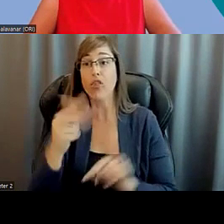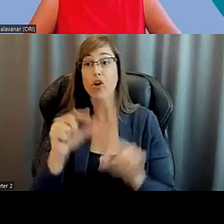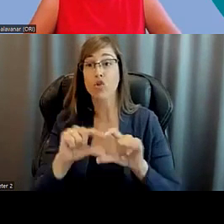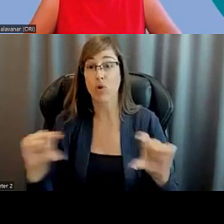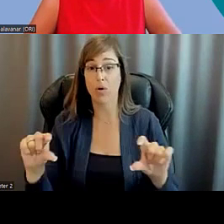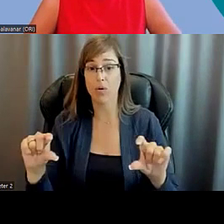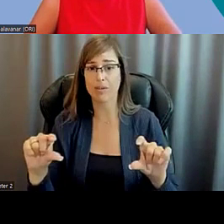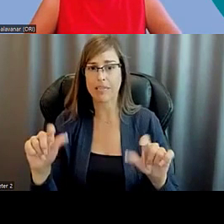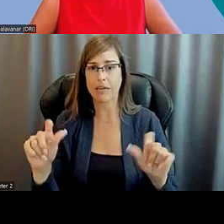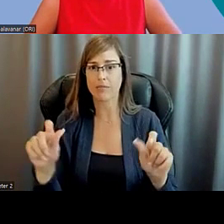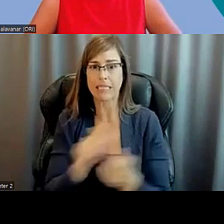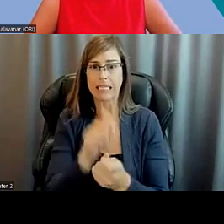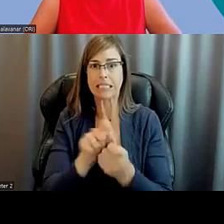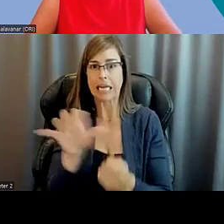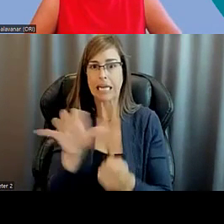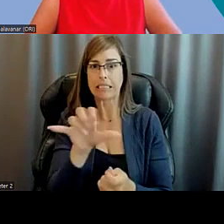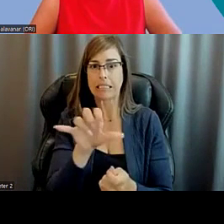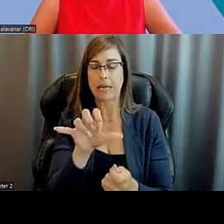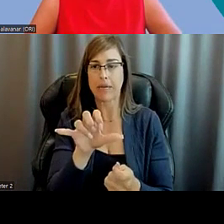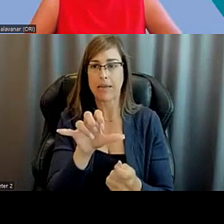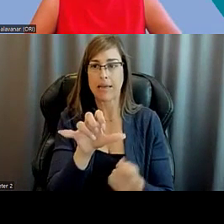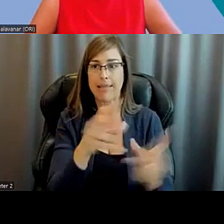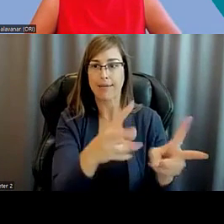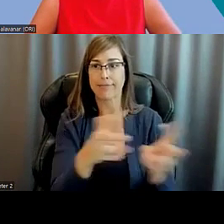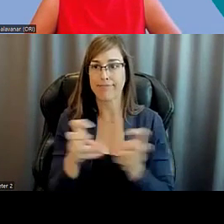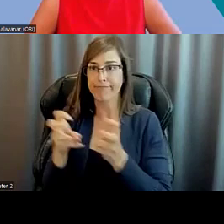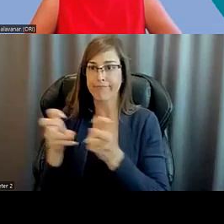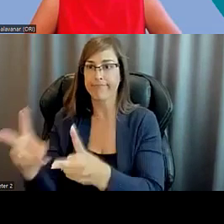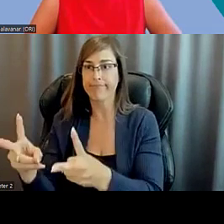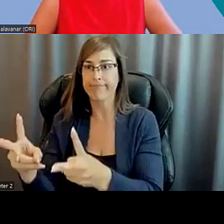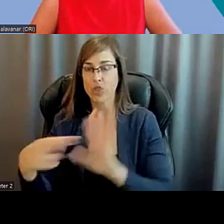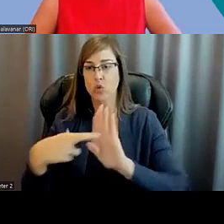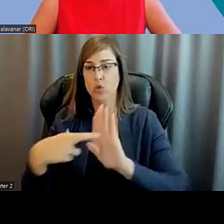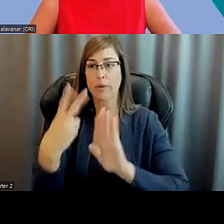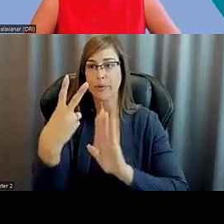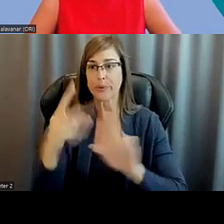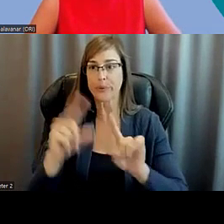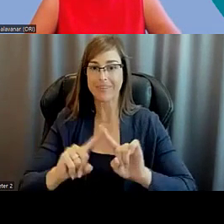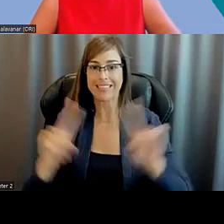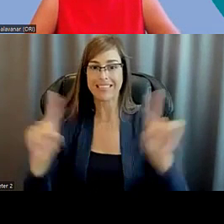The respondent copied and pasted to represent two different time